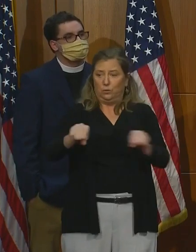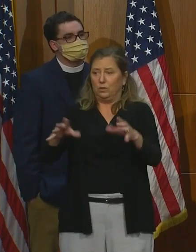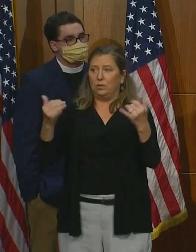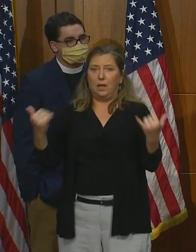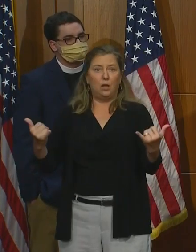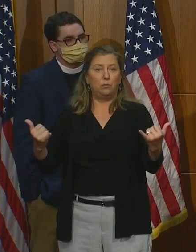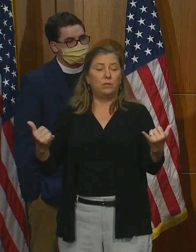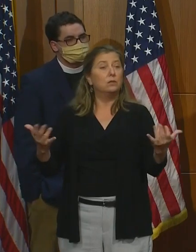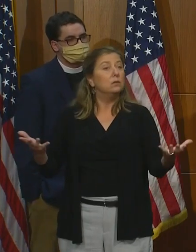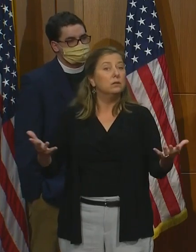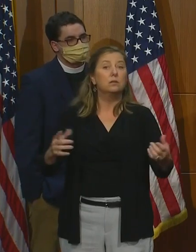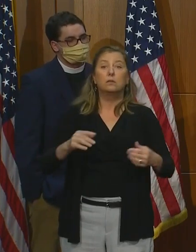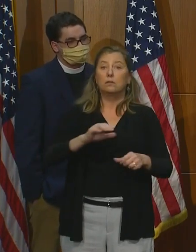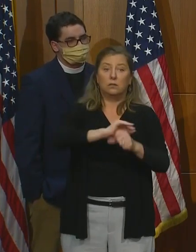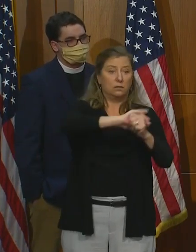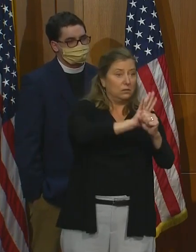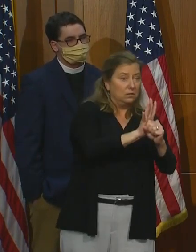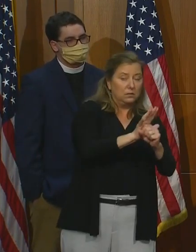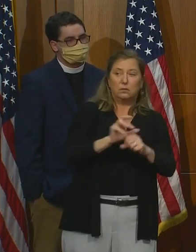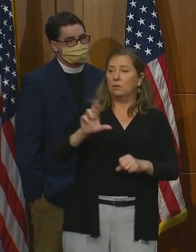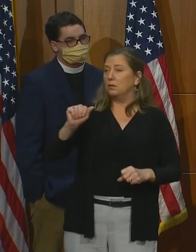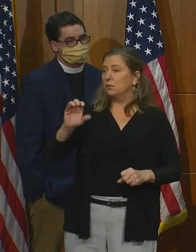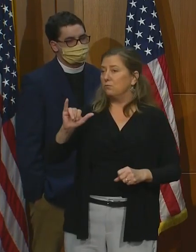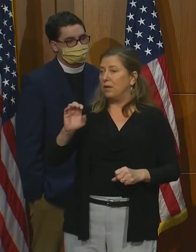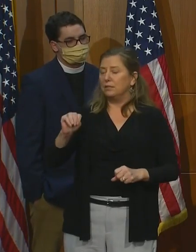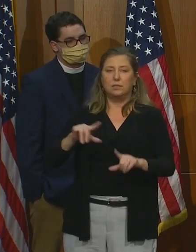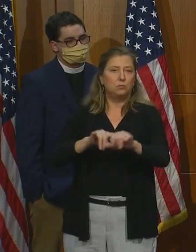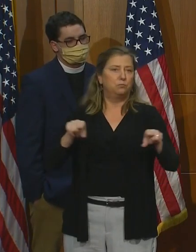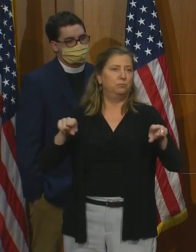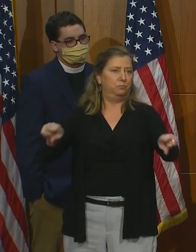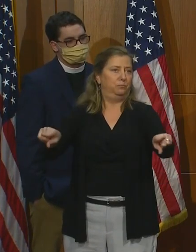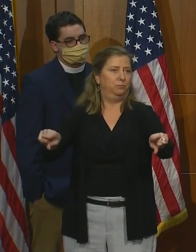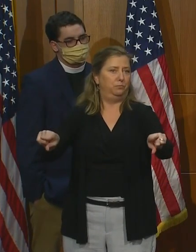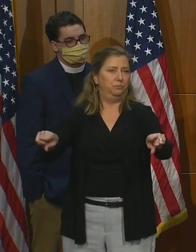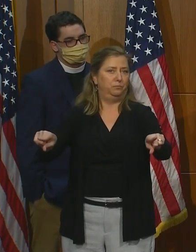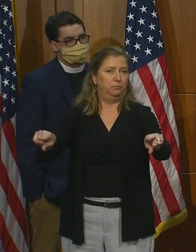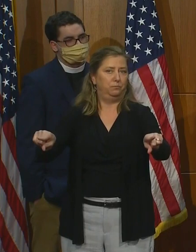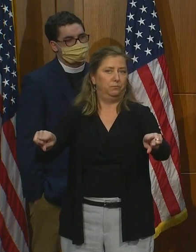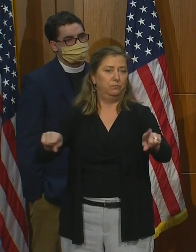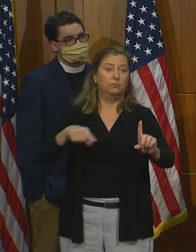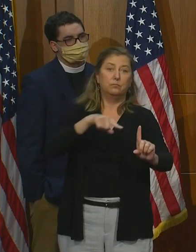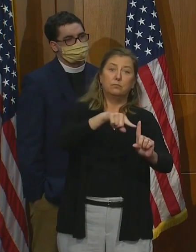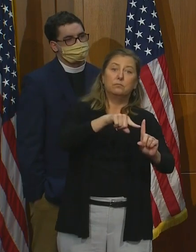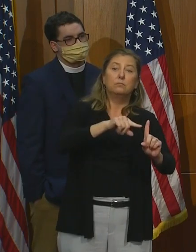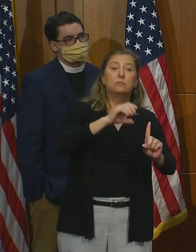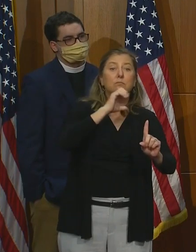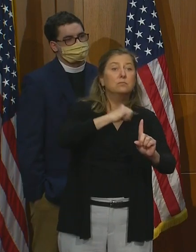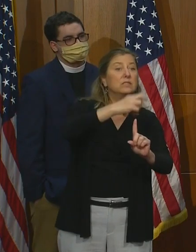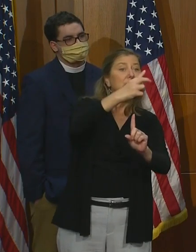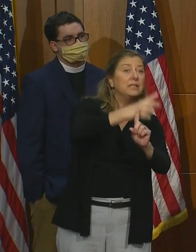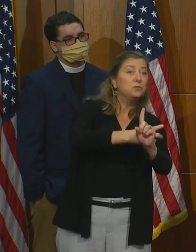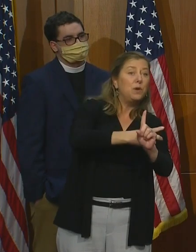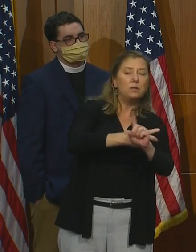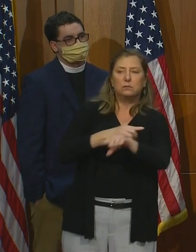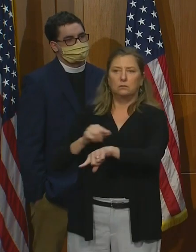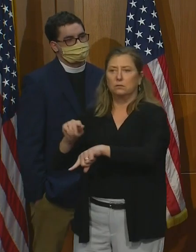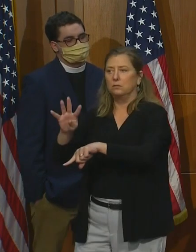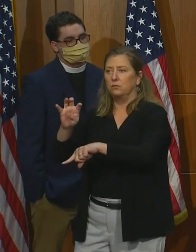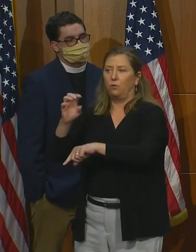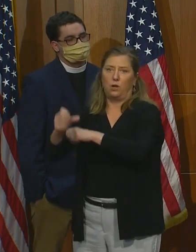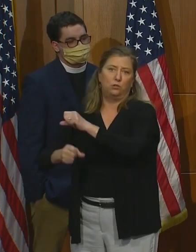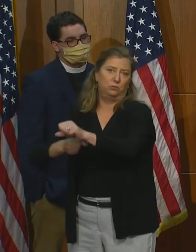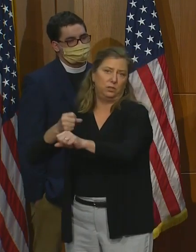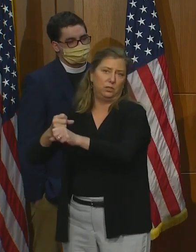THIS COUNTRY. COVID-19 AND